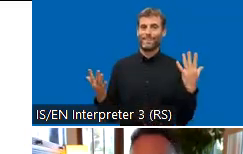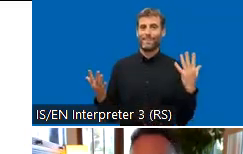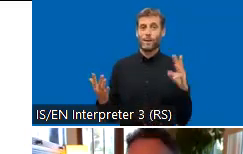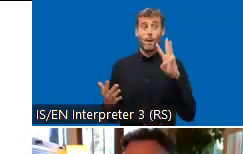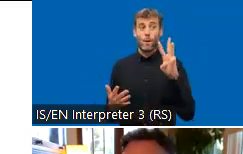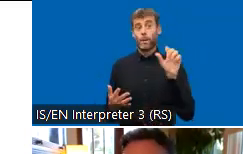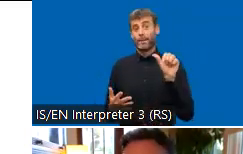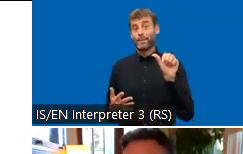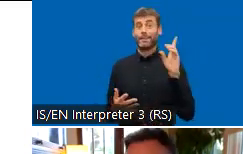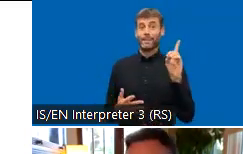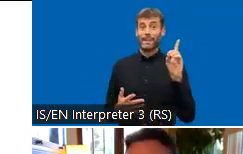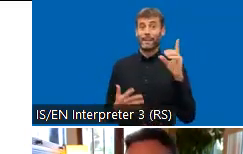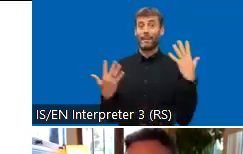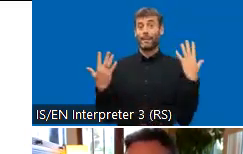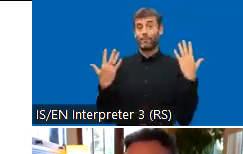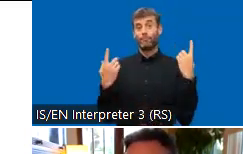I would like to say hello to everybody.